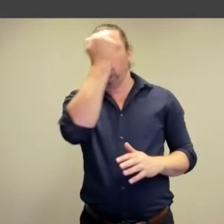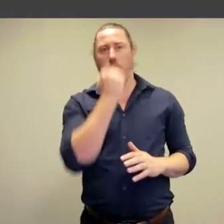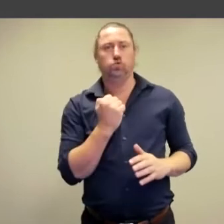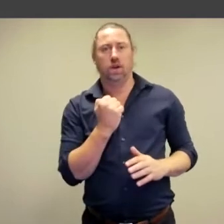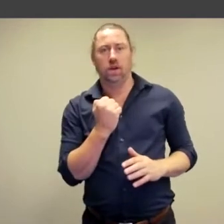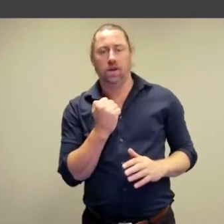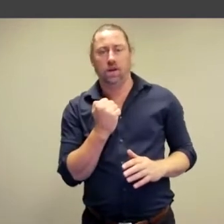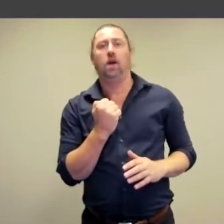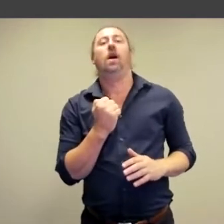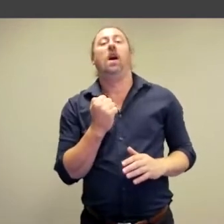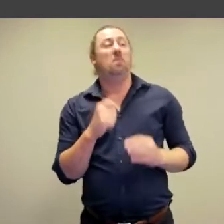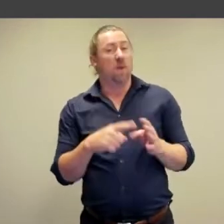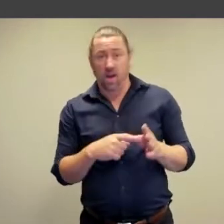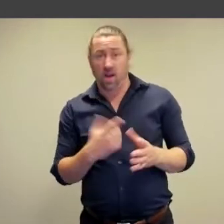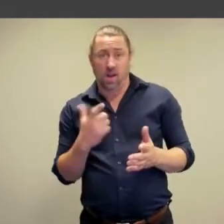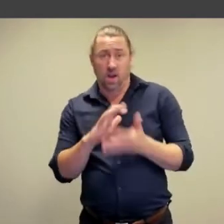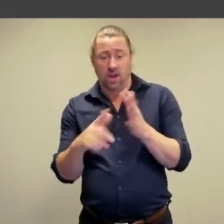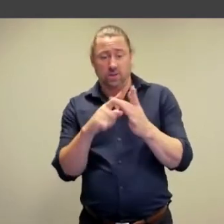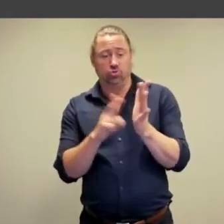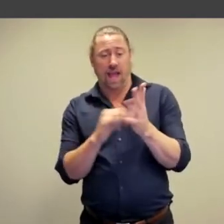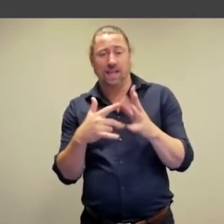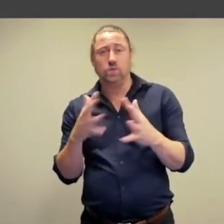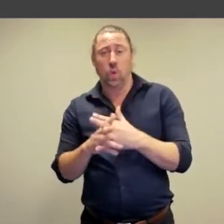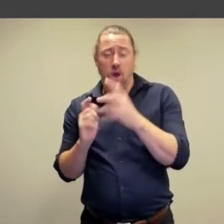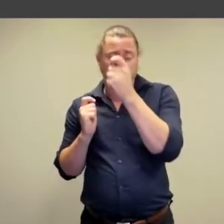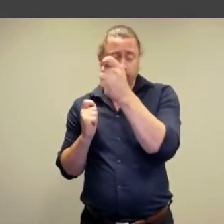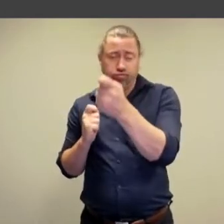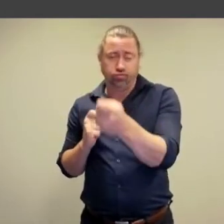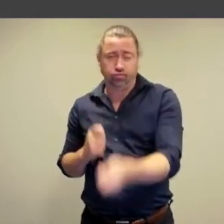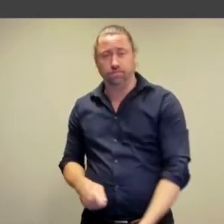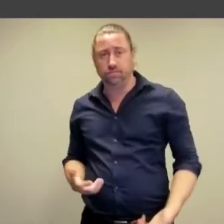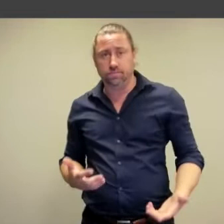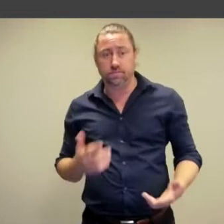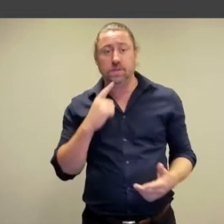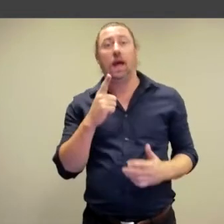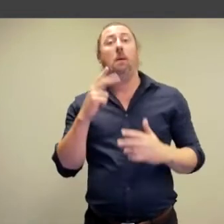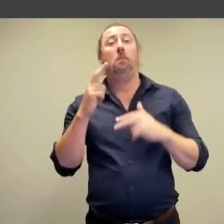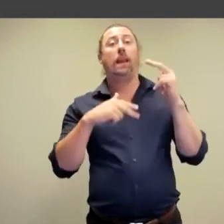chainsaw. The results are these buildings which he